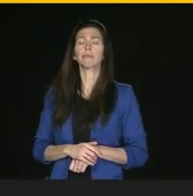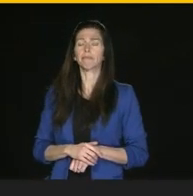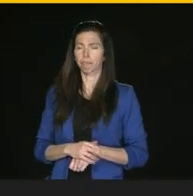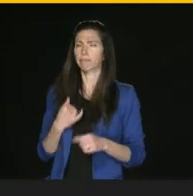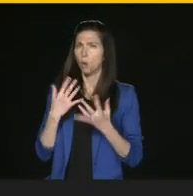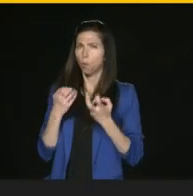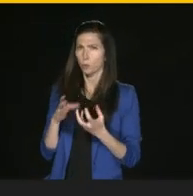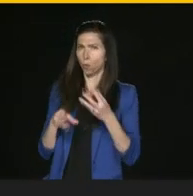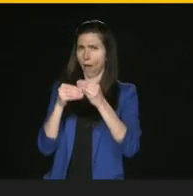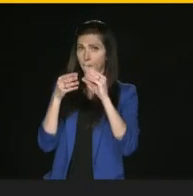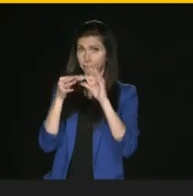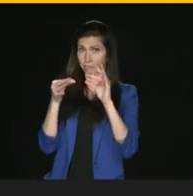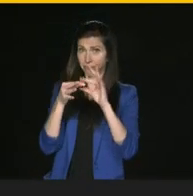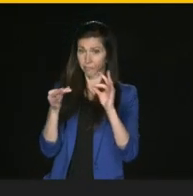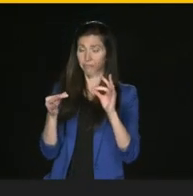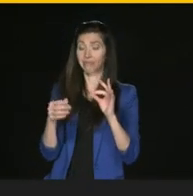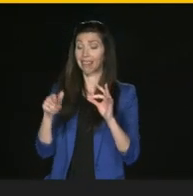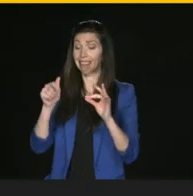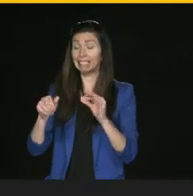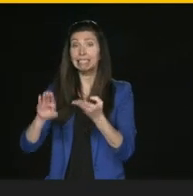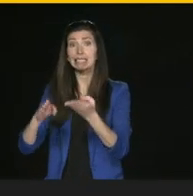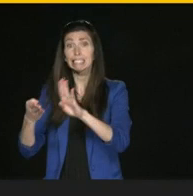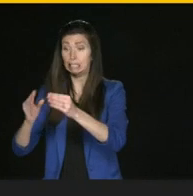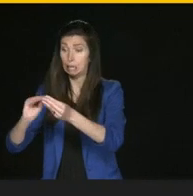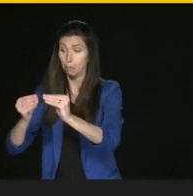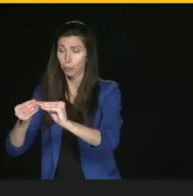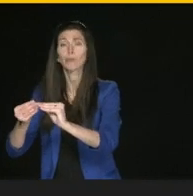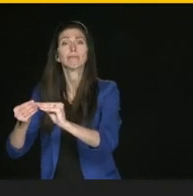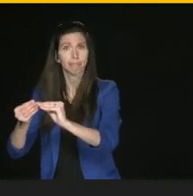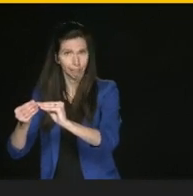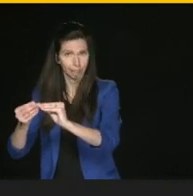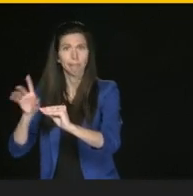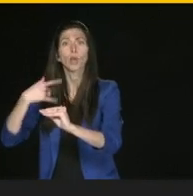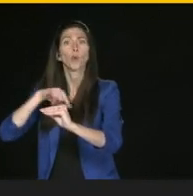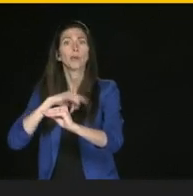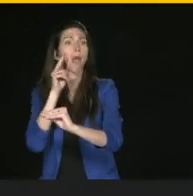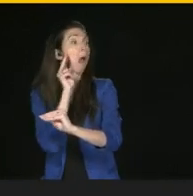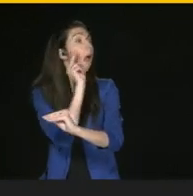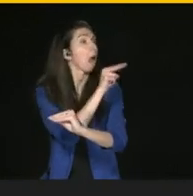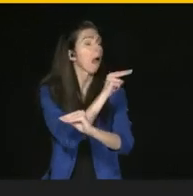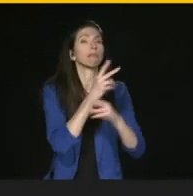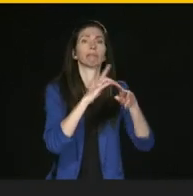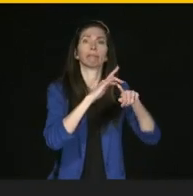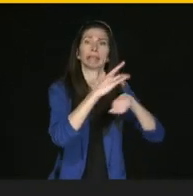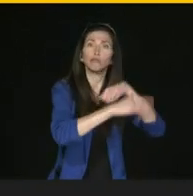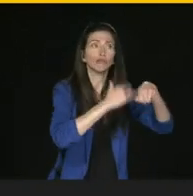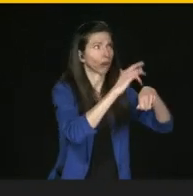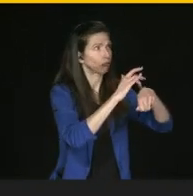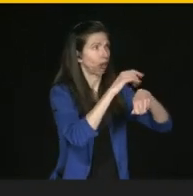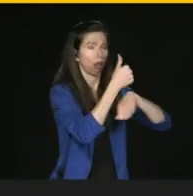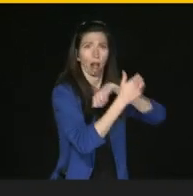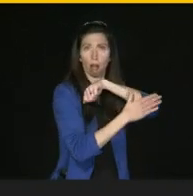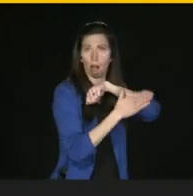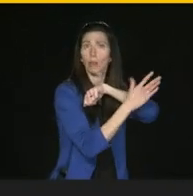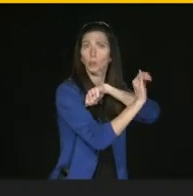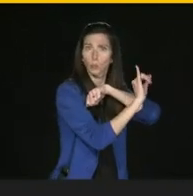I DON'T KNOW IF DR. WALLEDEN WOULD LIKE TO ADD ANYTHING. I WOULD JUST MENTION THAT THOSE PARAMETERS ARE INFORM BY